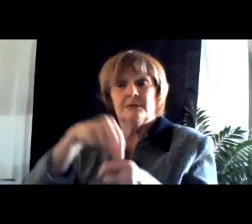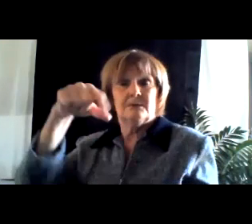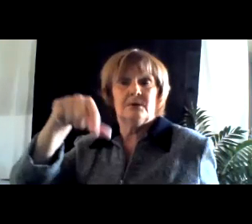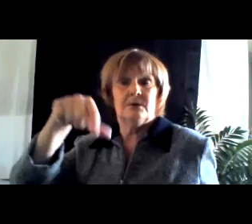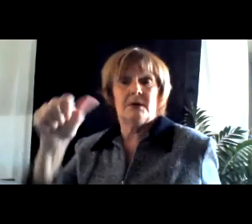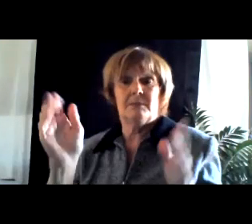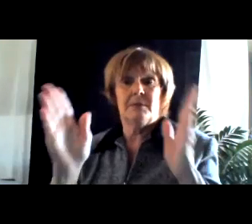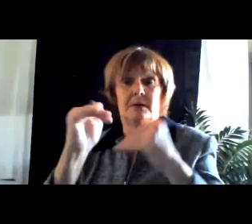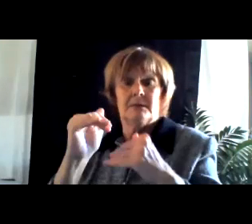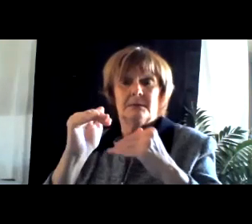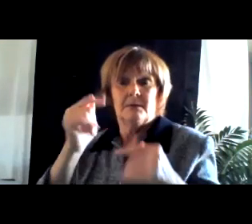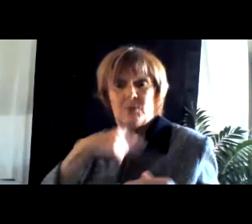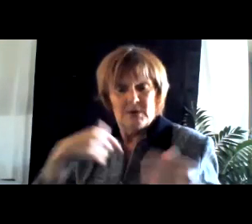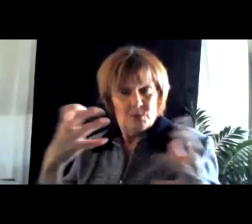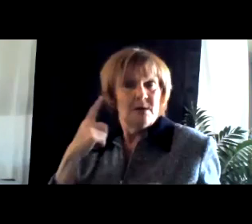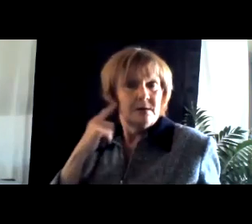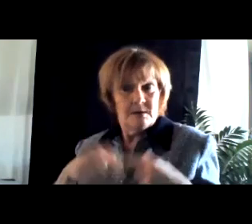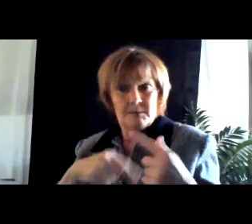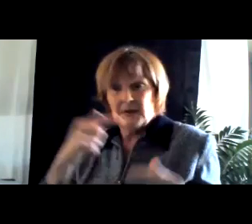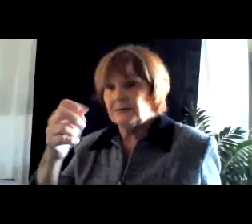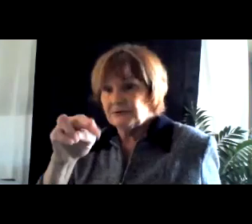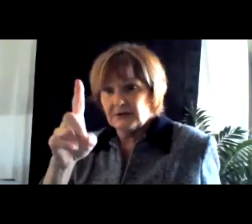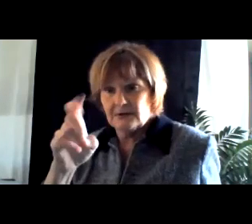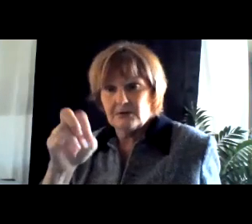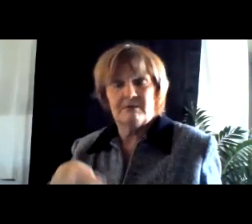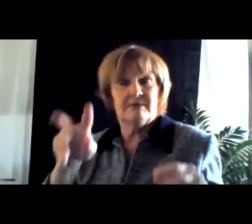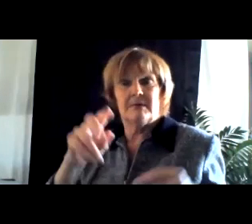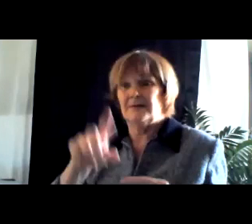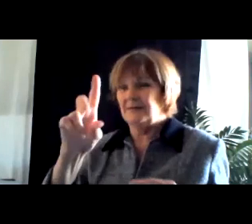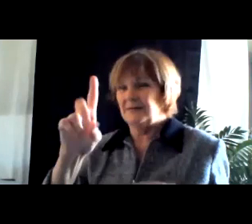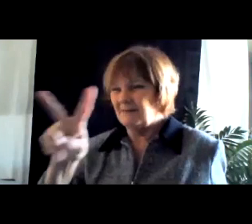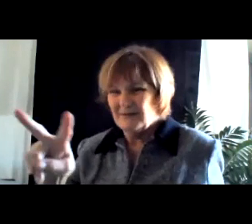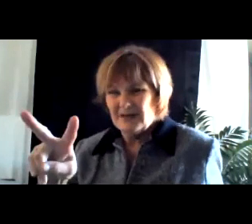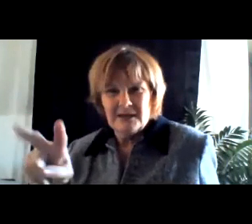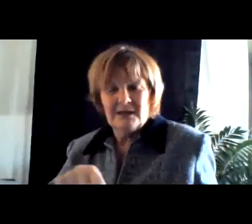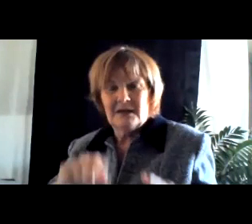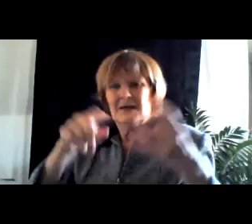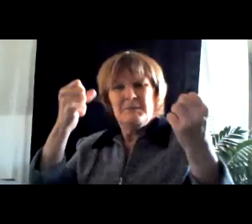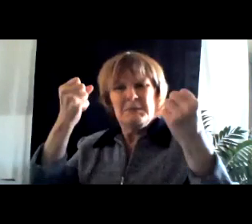Gender based violence, domestic violence, caregiver violence, all of these in different issues